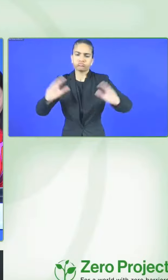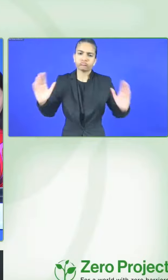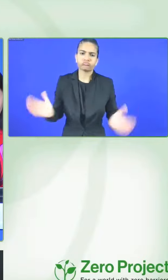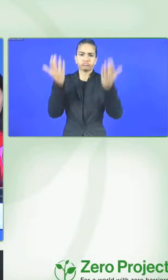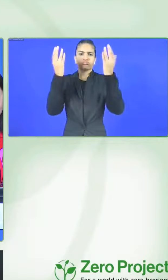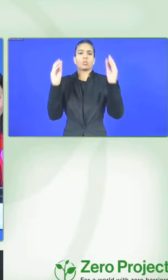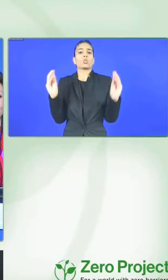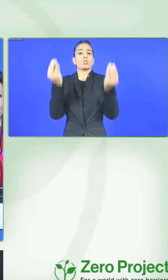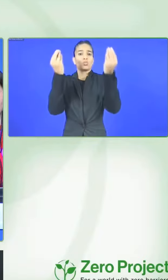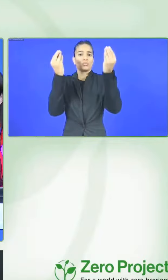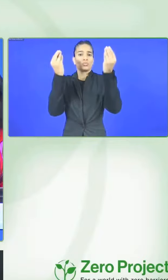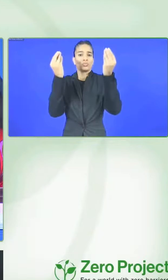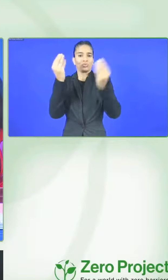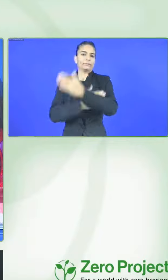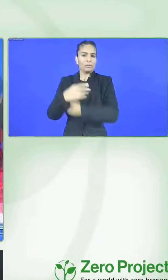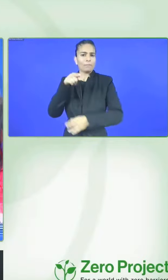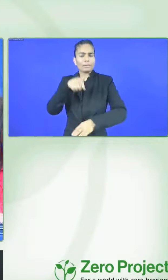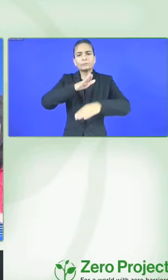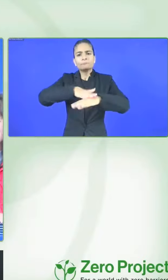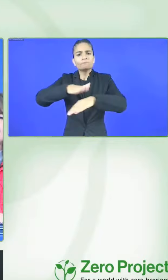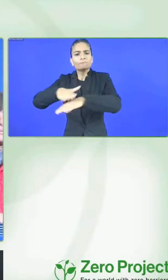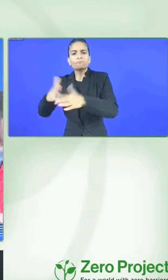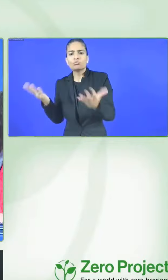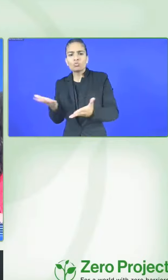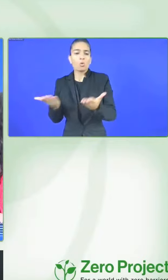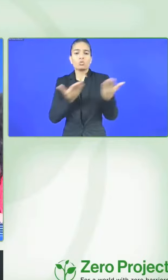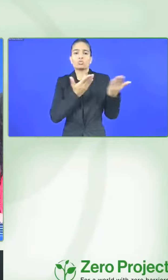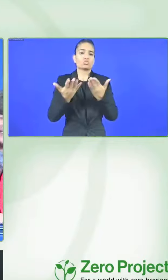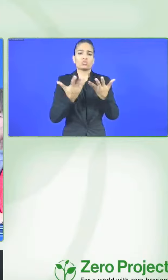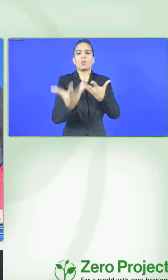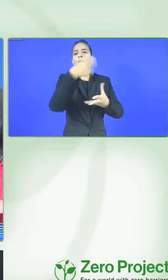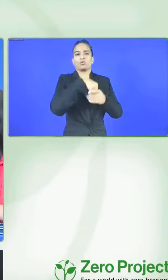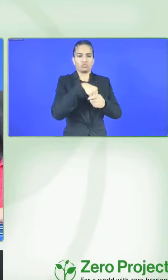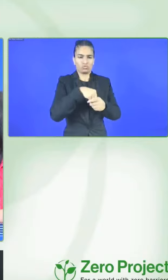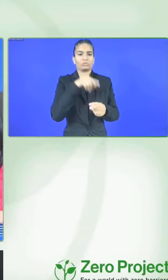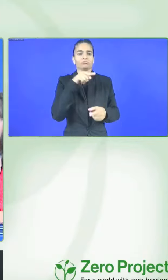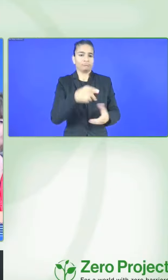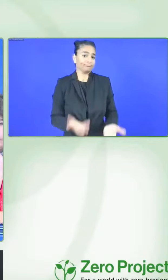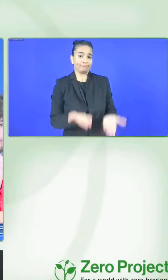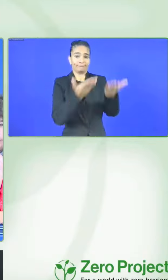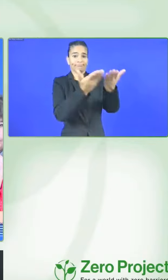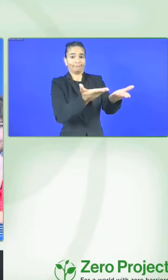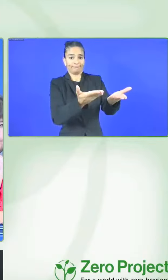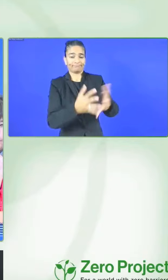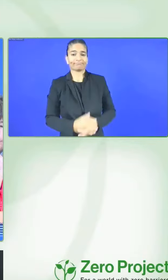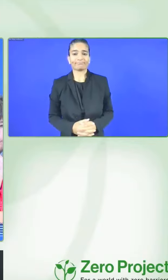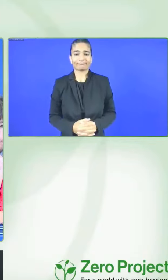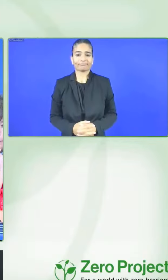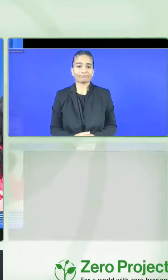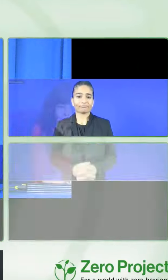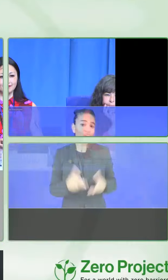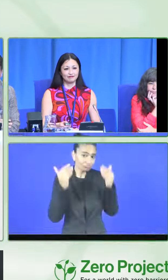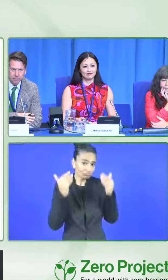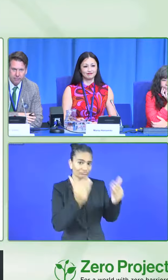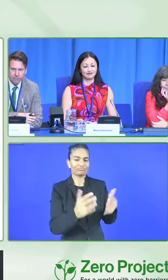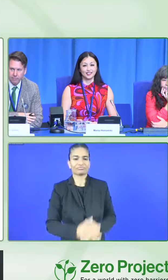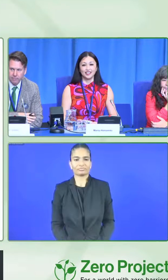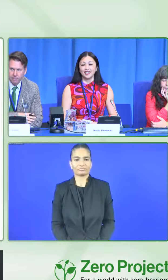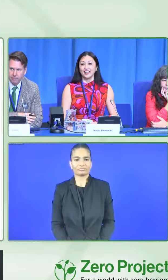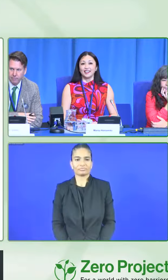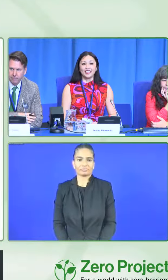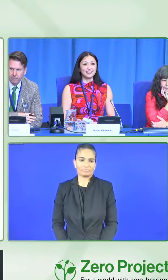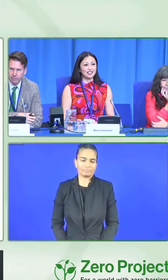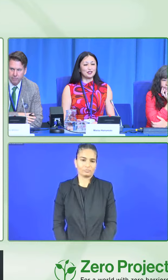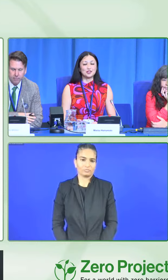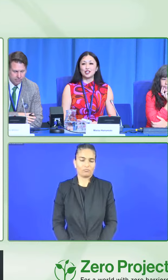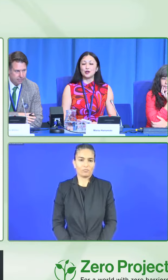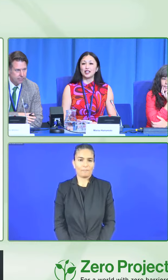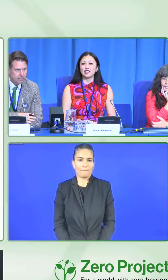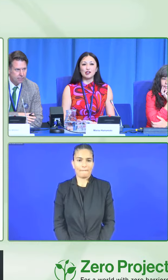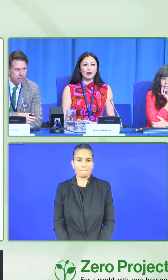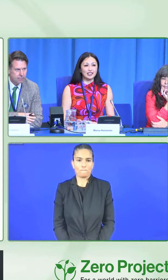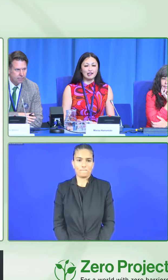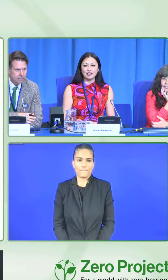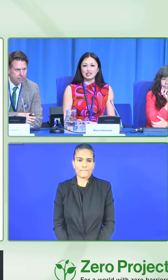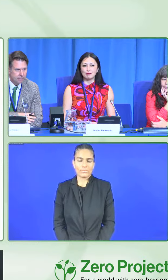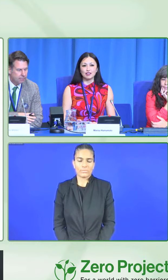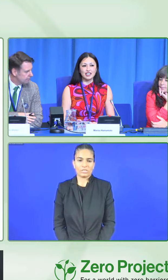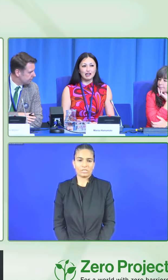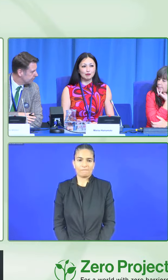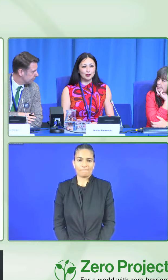unique forms of expression, by affirming the culture of diversity within the disability